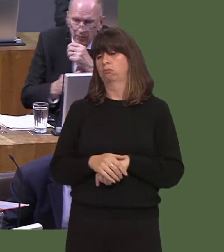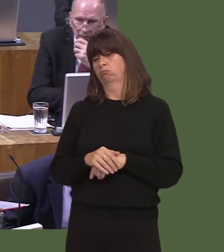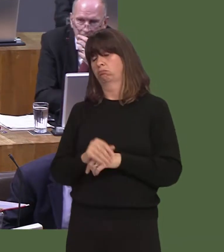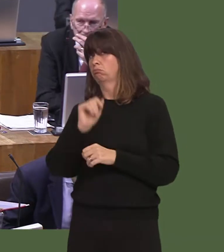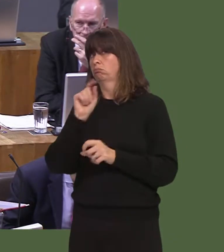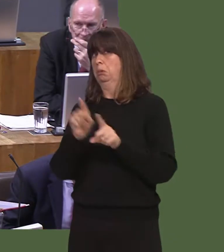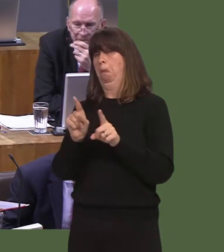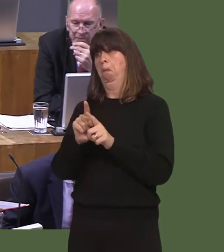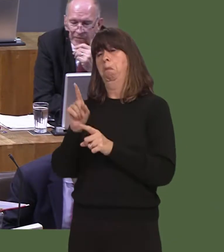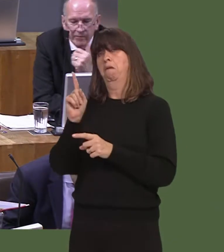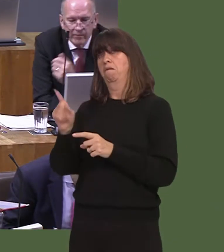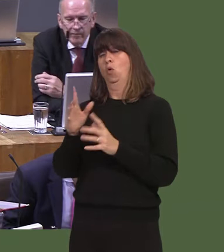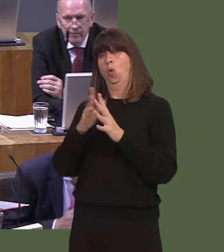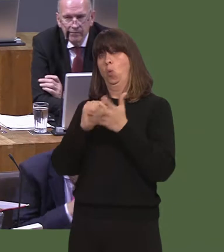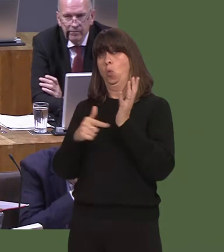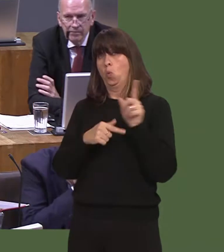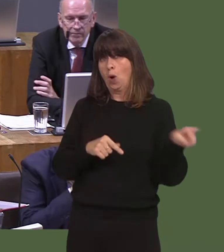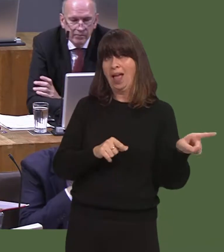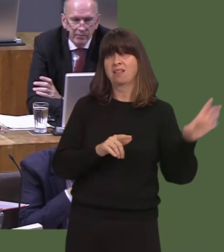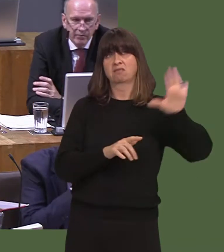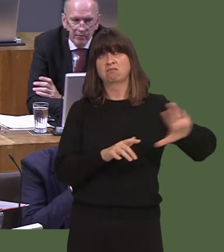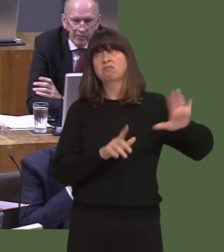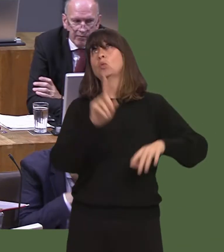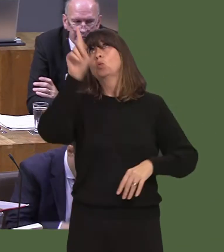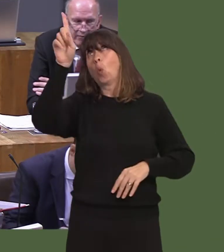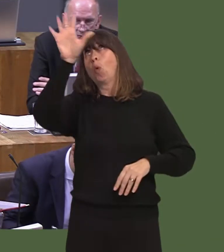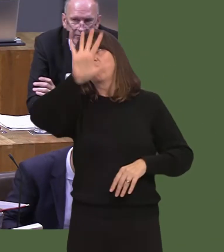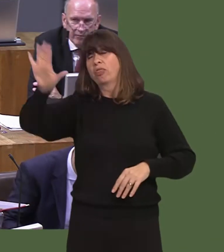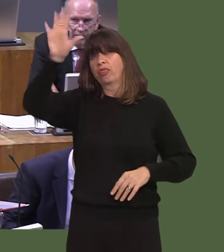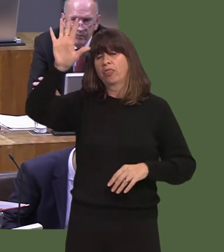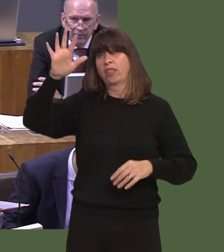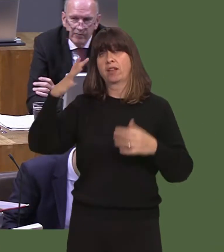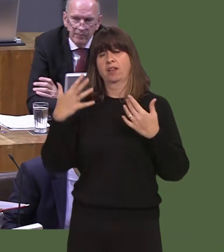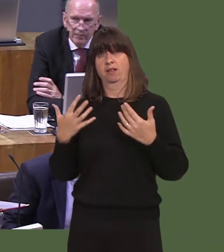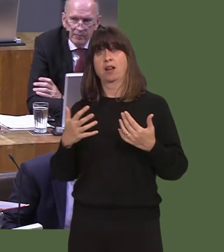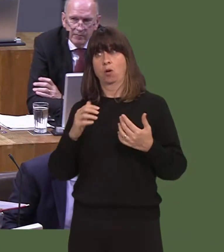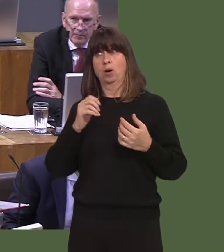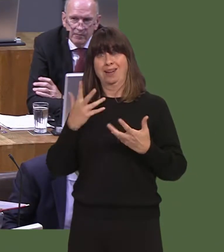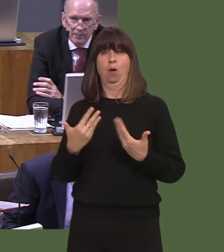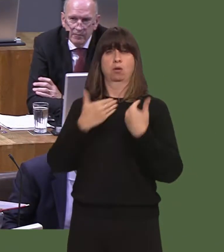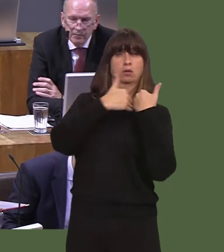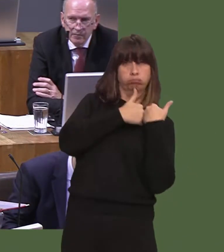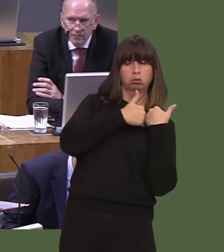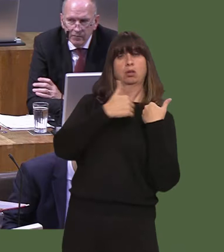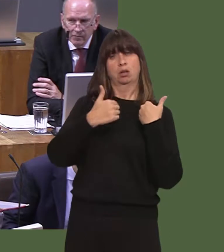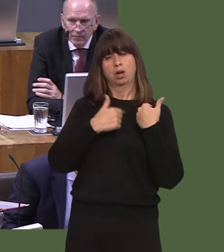The same will be true further west and the same will be true further north, and now, of course, with control of the franchise, we will in time be able to deliver the kind